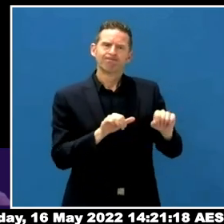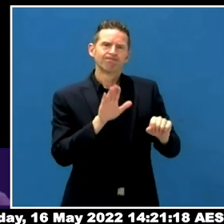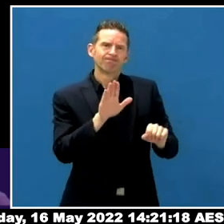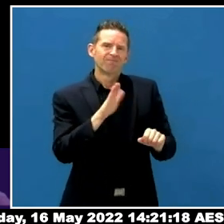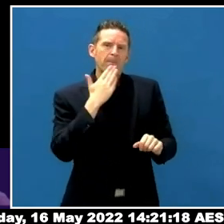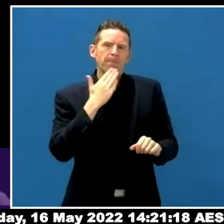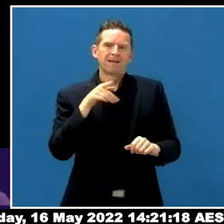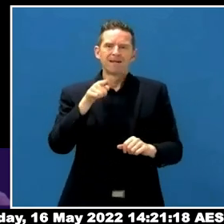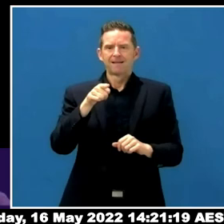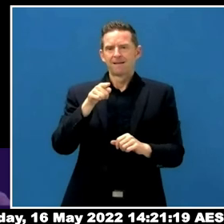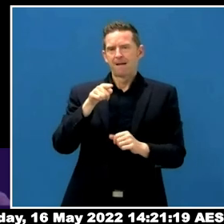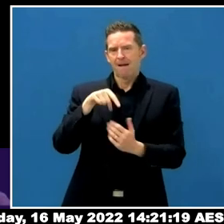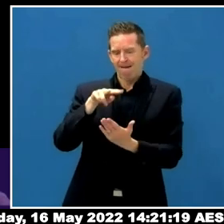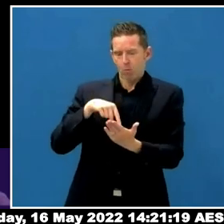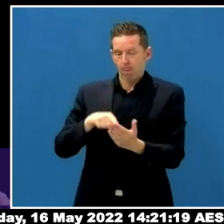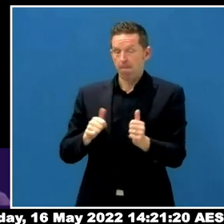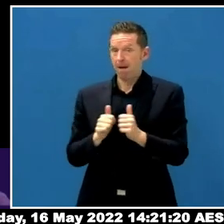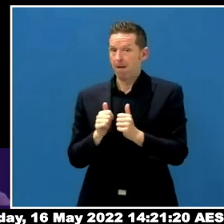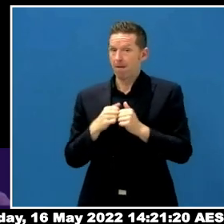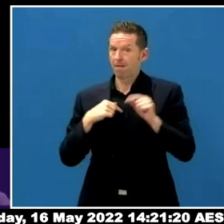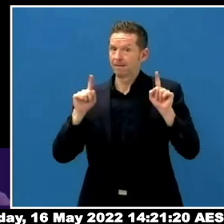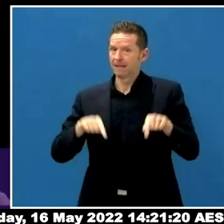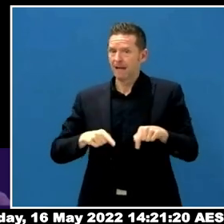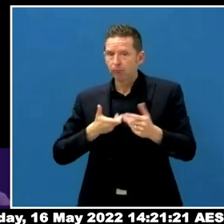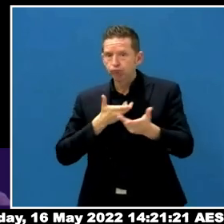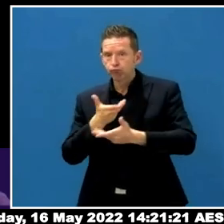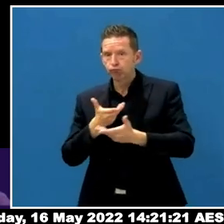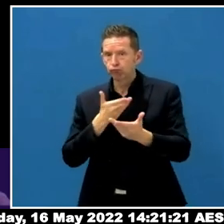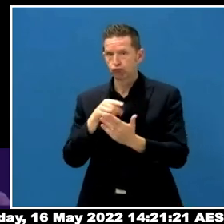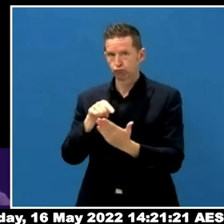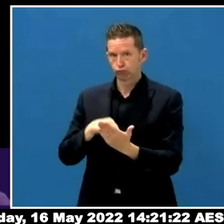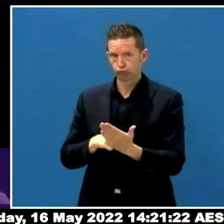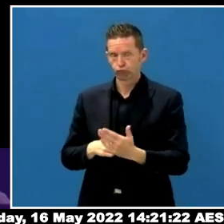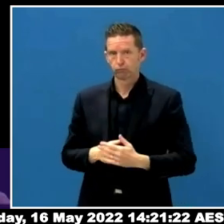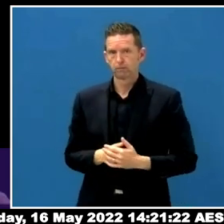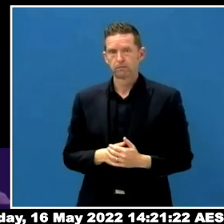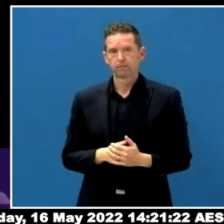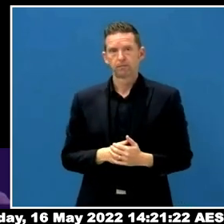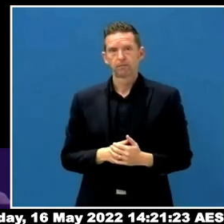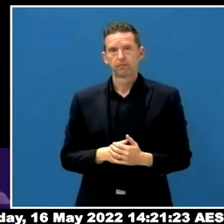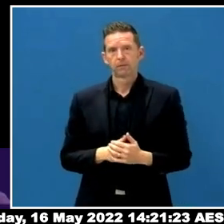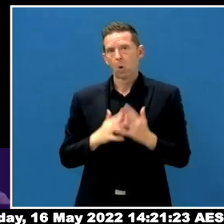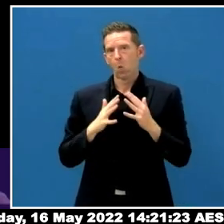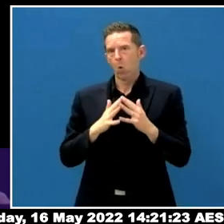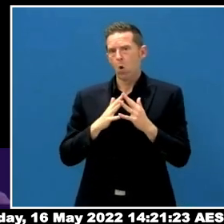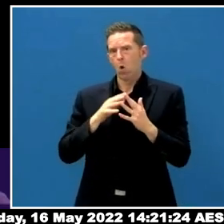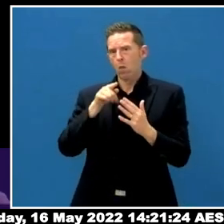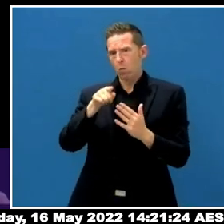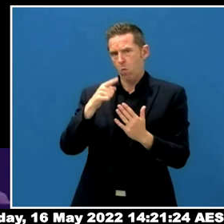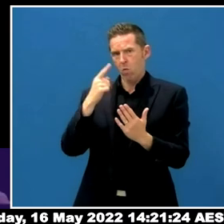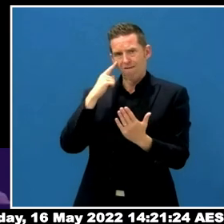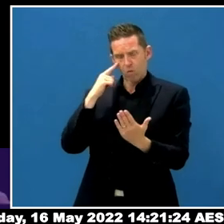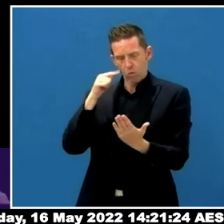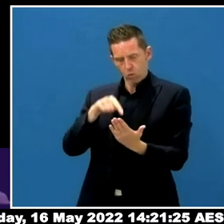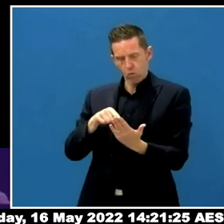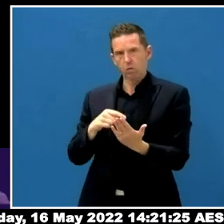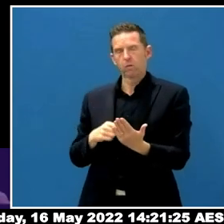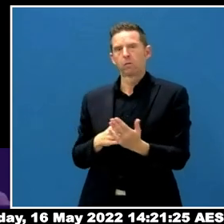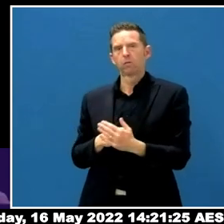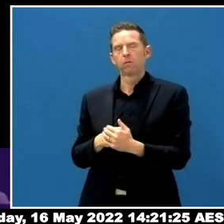through with you. That might be a useful point of reference. You see the third row down, and the second last one: